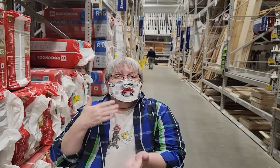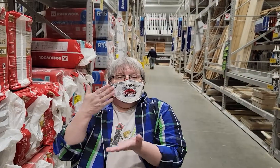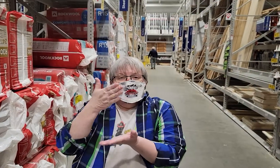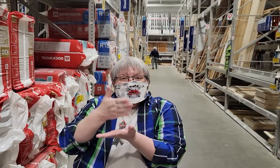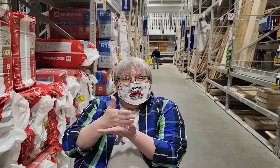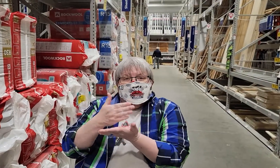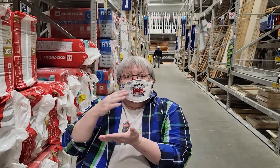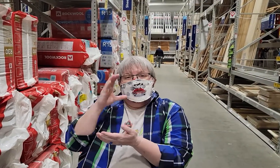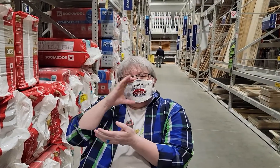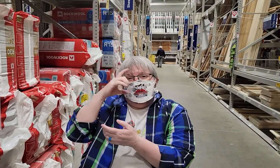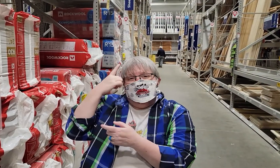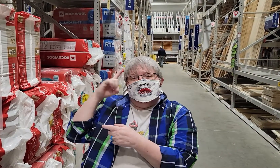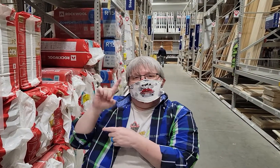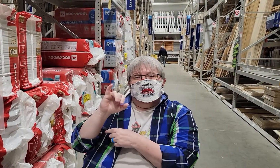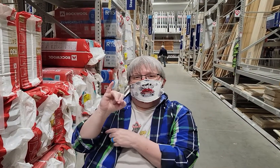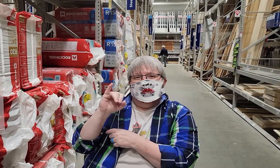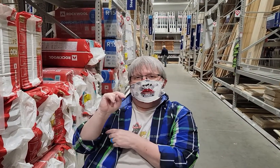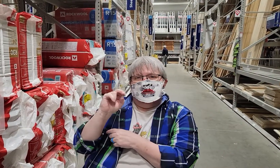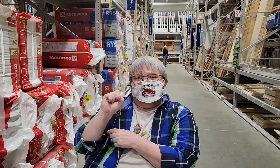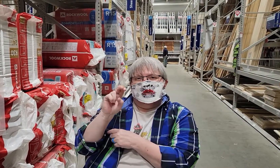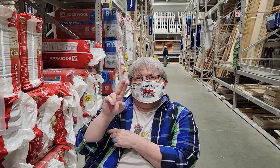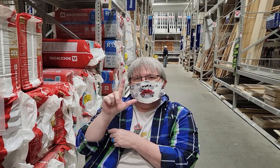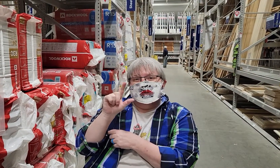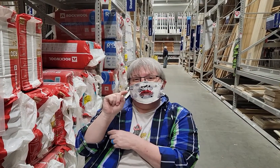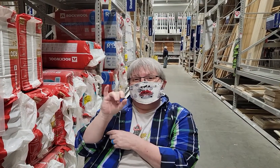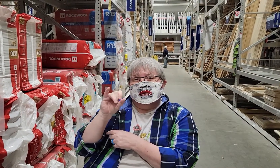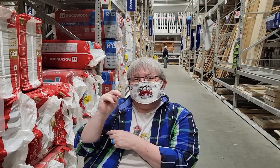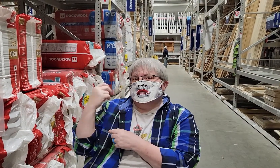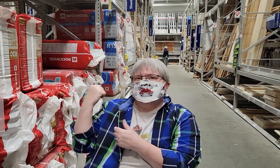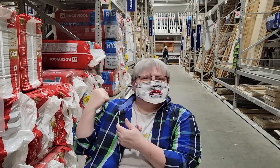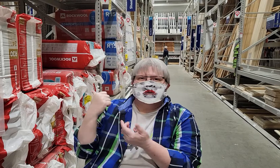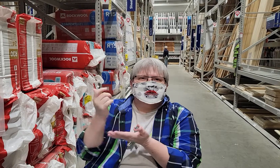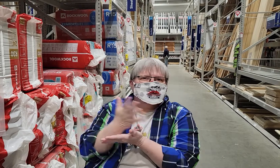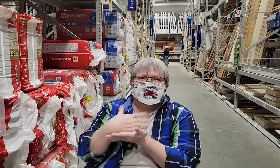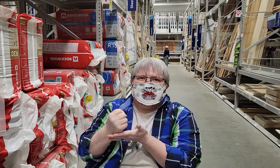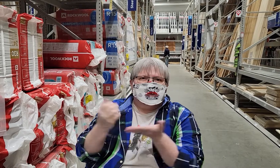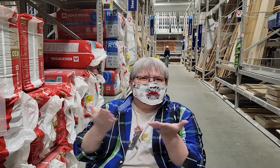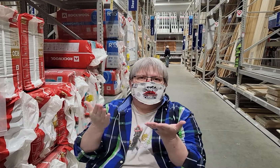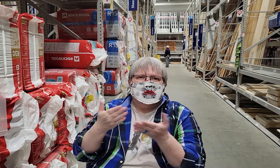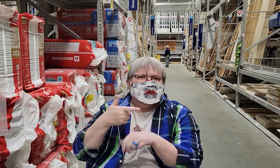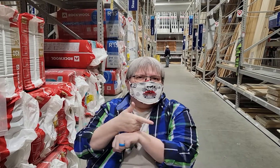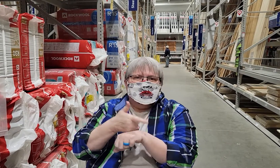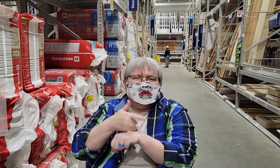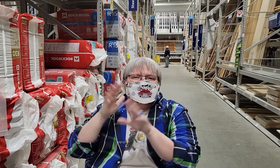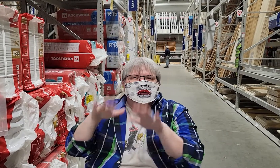So we've stopped eh to look at the insulation, but they're out here at Lowe's. So we're going